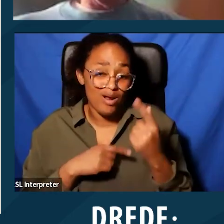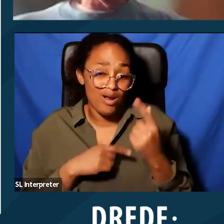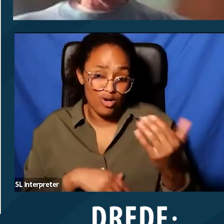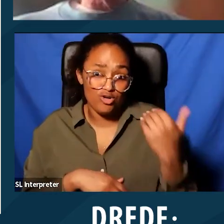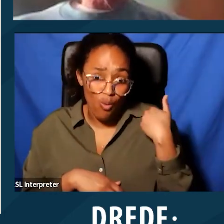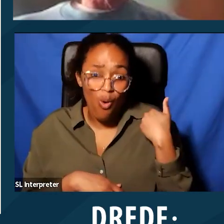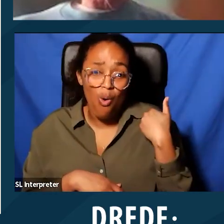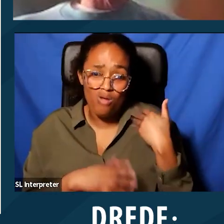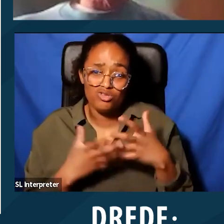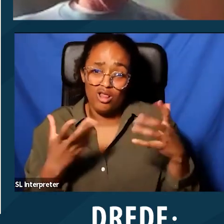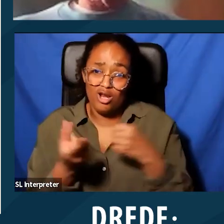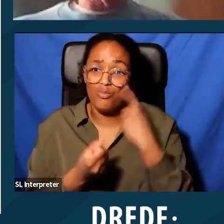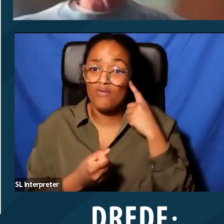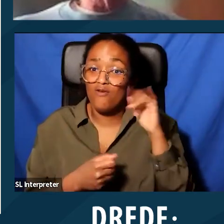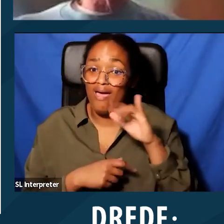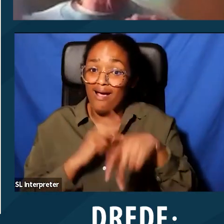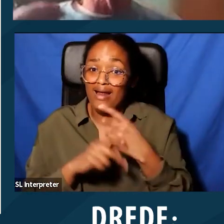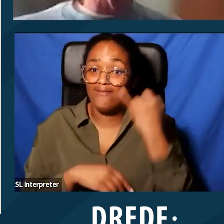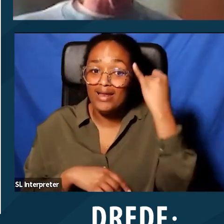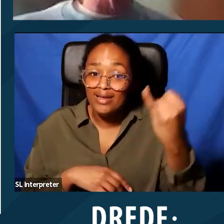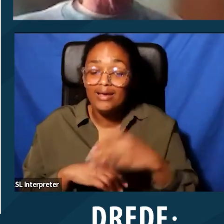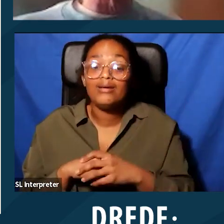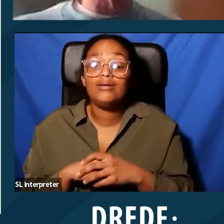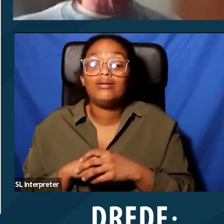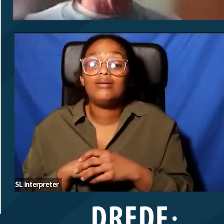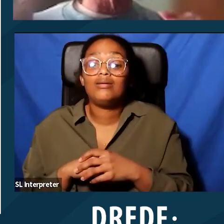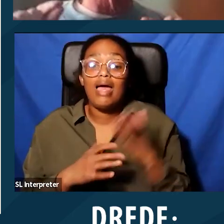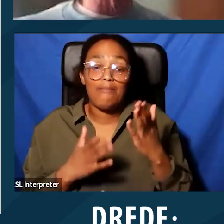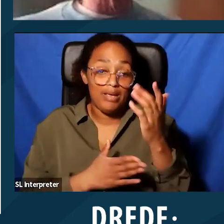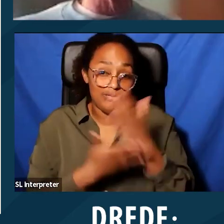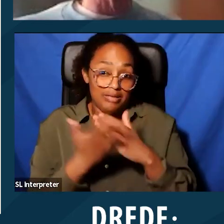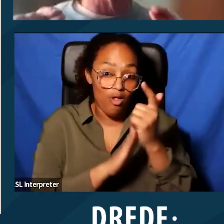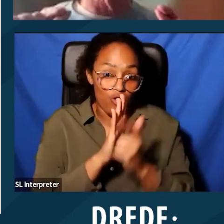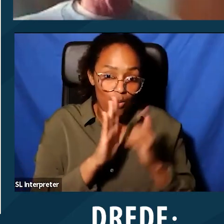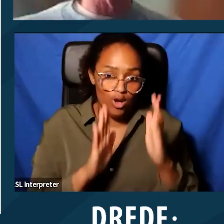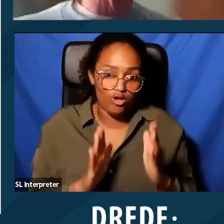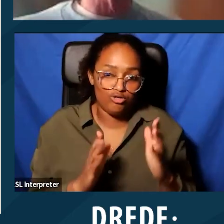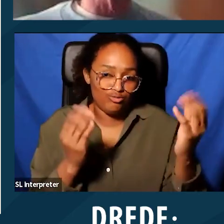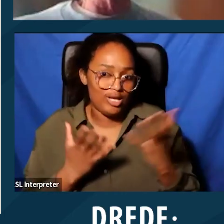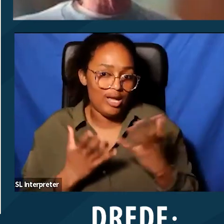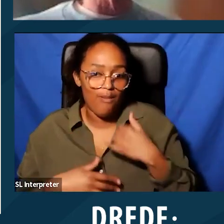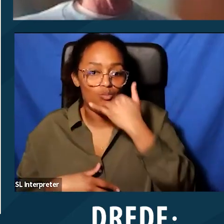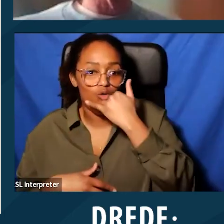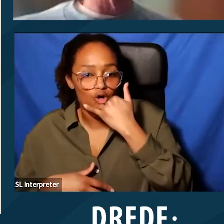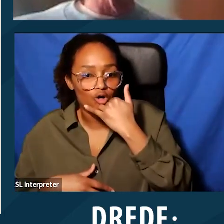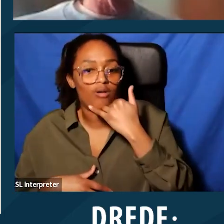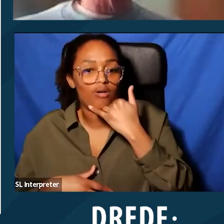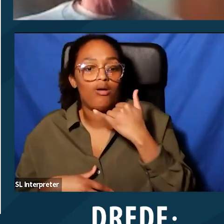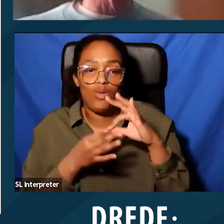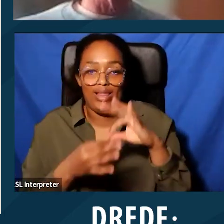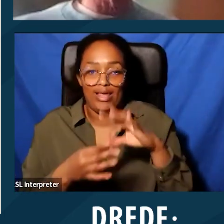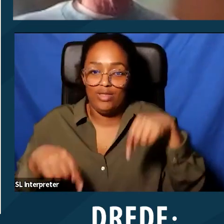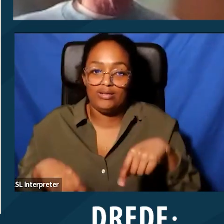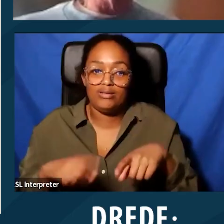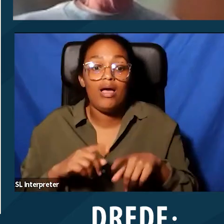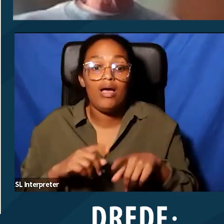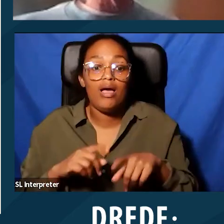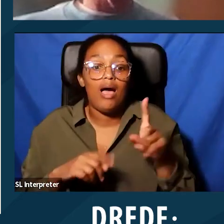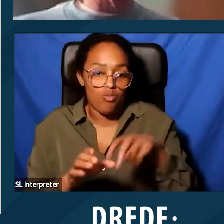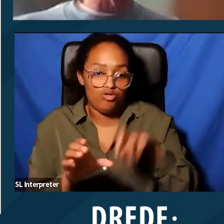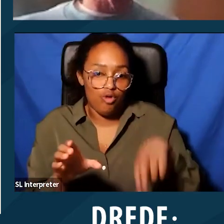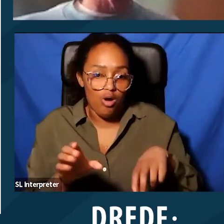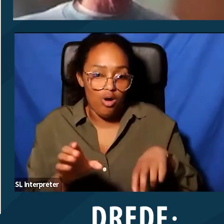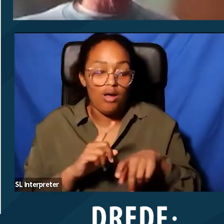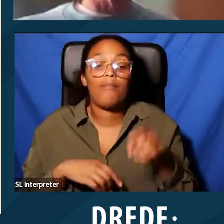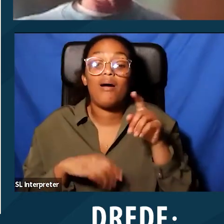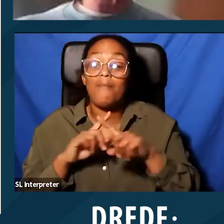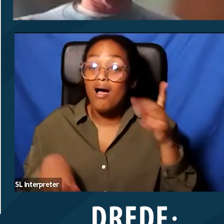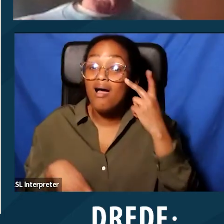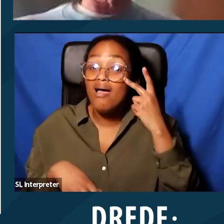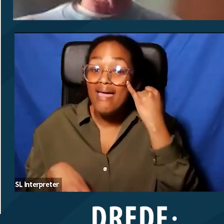about withdrawing is if everybody on HCBS or possibly on a list who has qualified for these